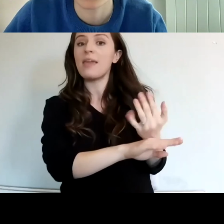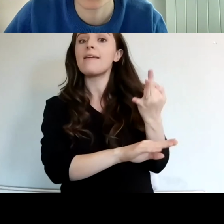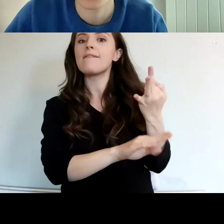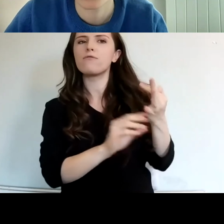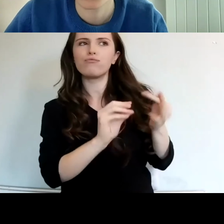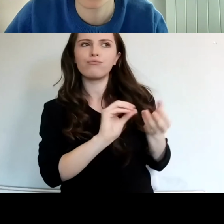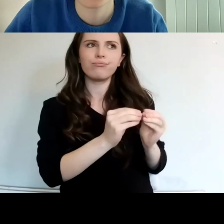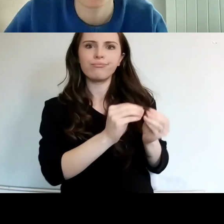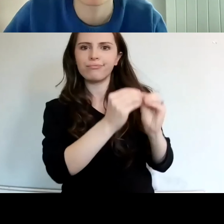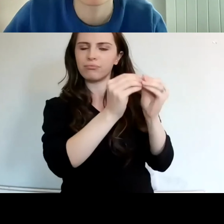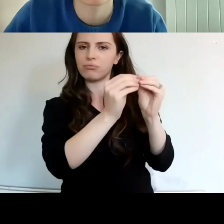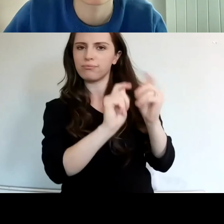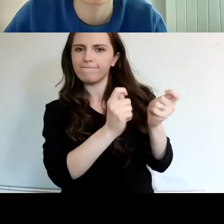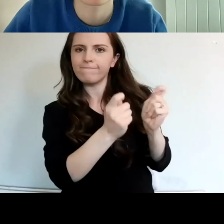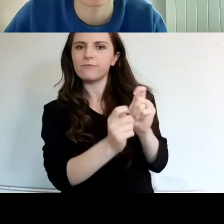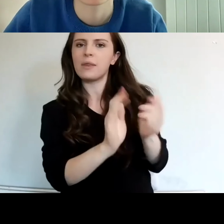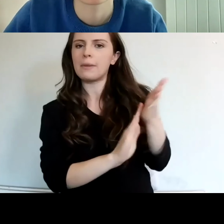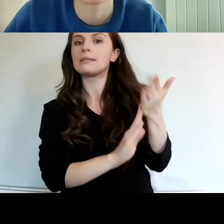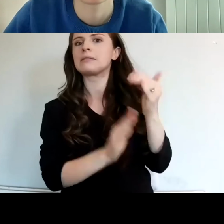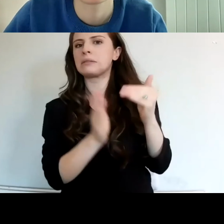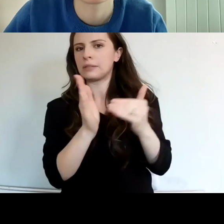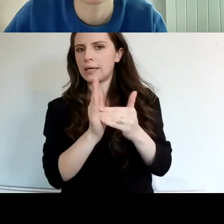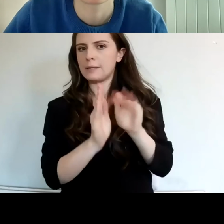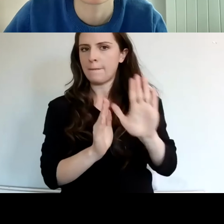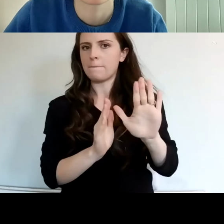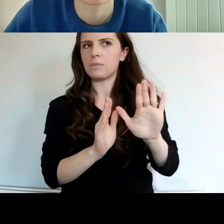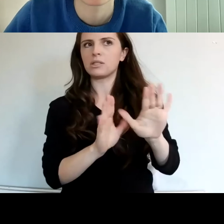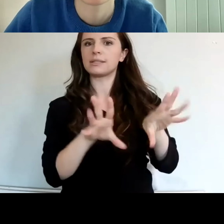and there are also some exceptions regarding public buildings.